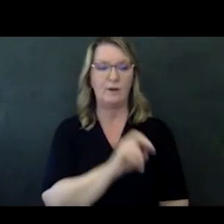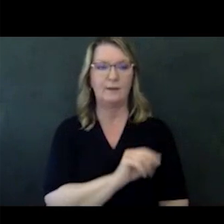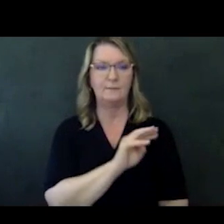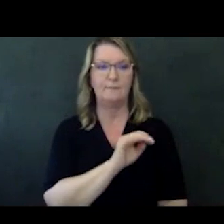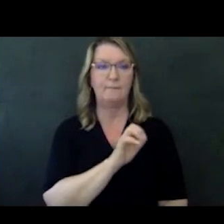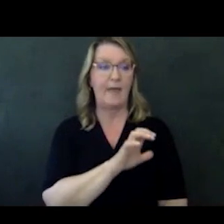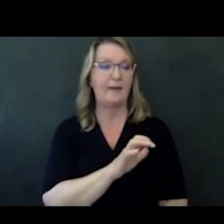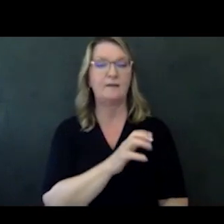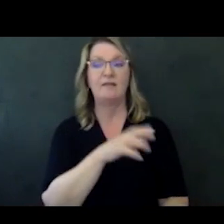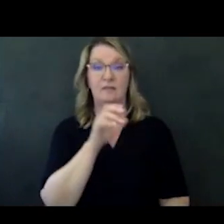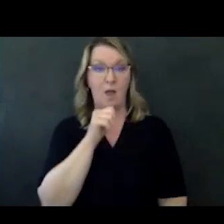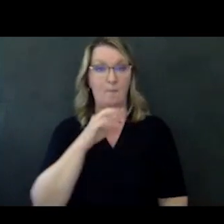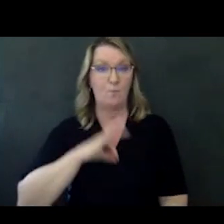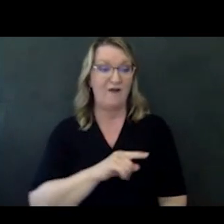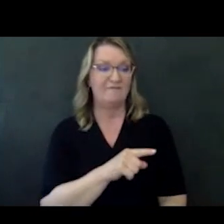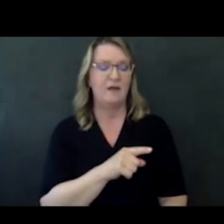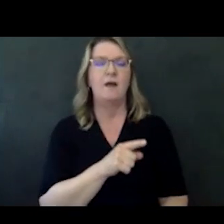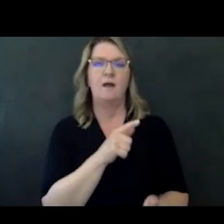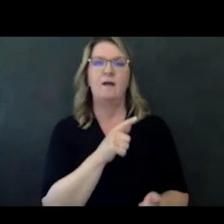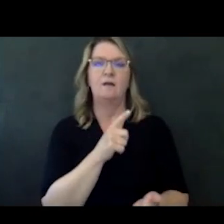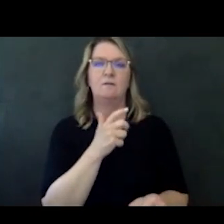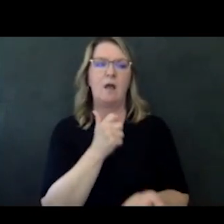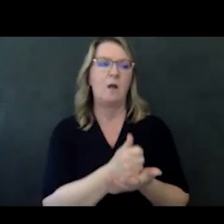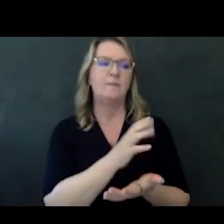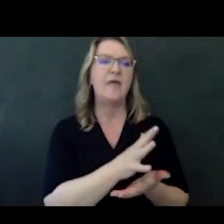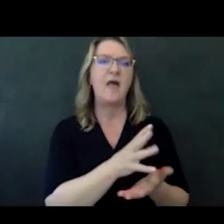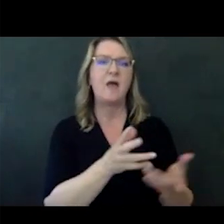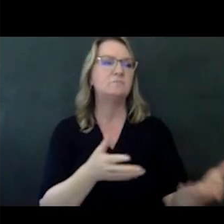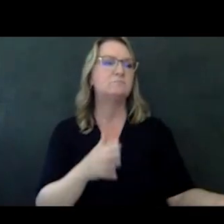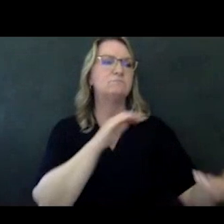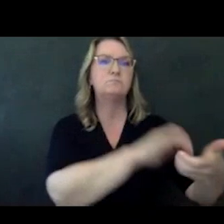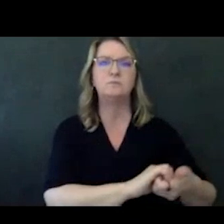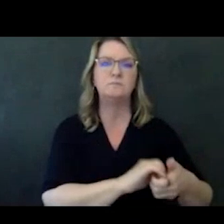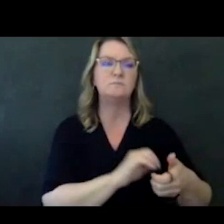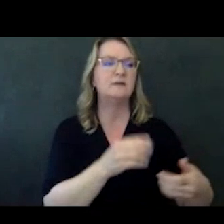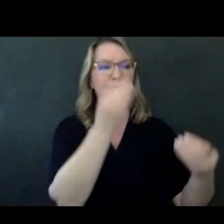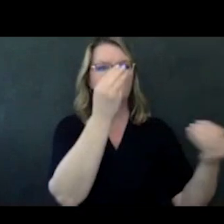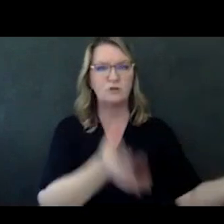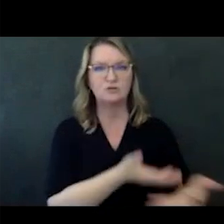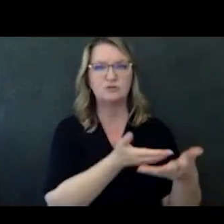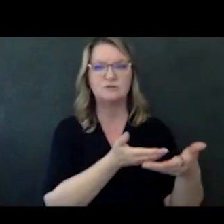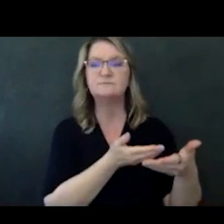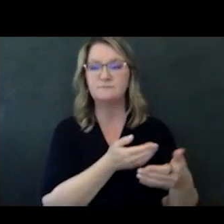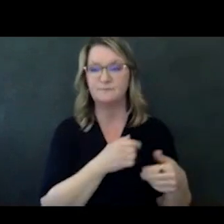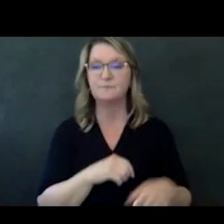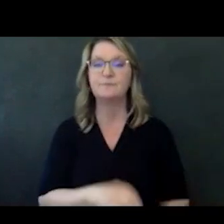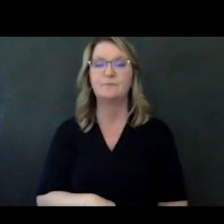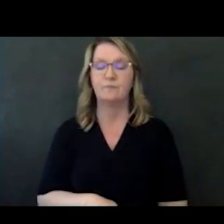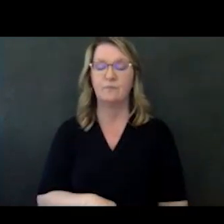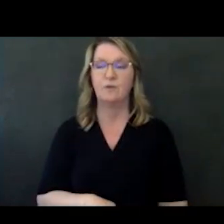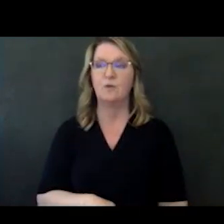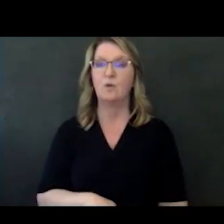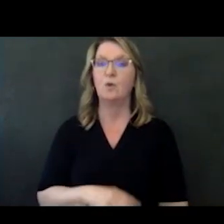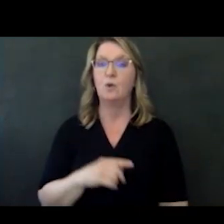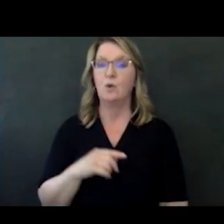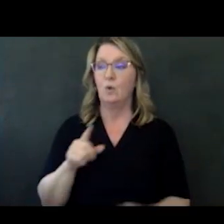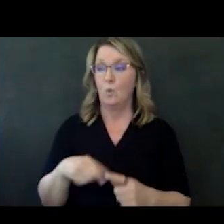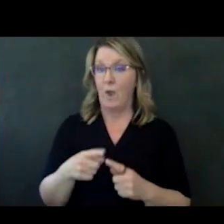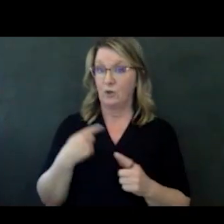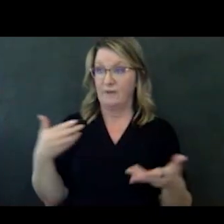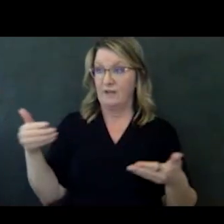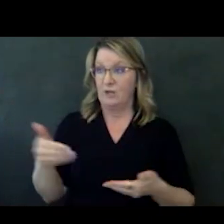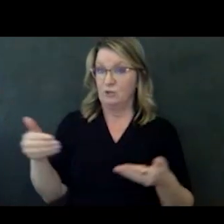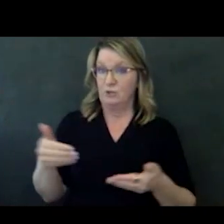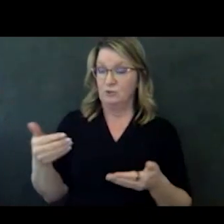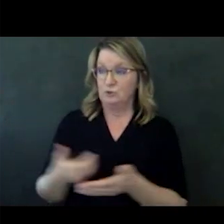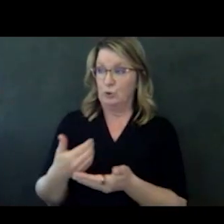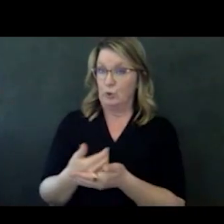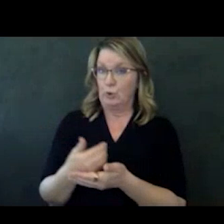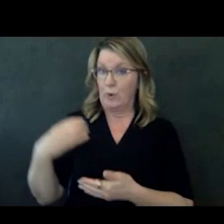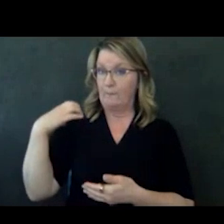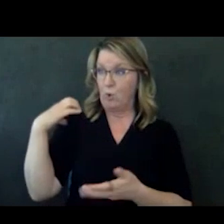that warm handoff. As you were being introduced to new employers, how are you able to tailor